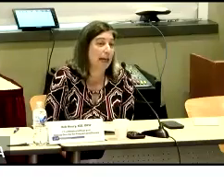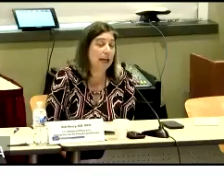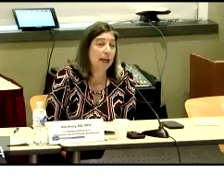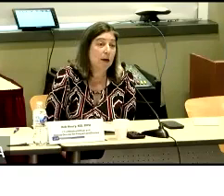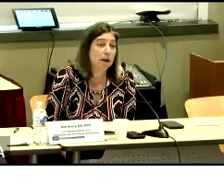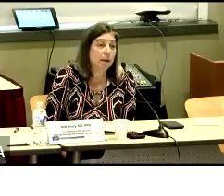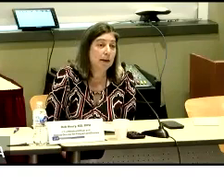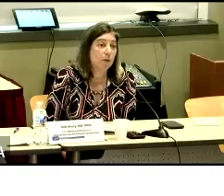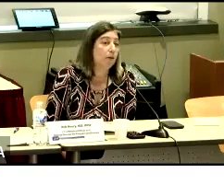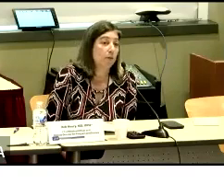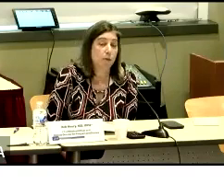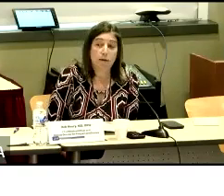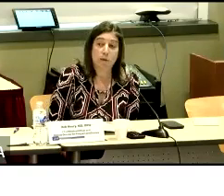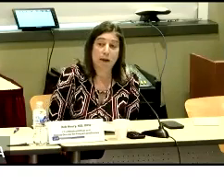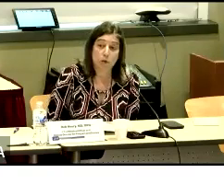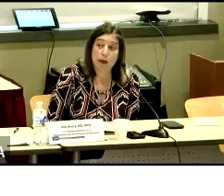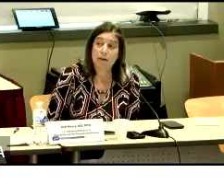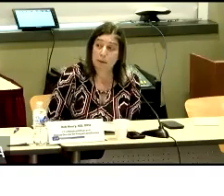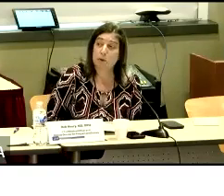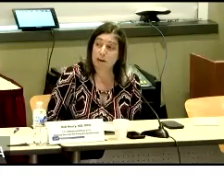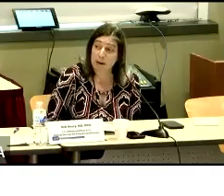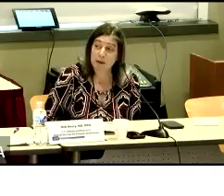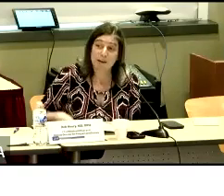And we're going to look at what are some of the ones that we can tweak to be more timely,